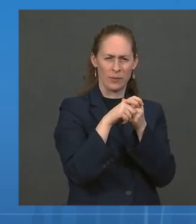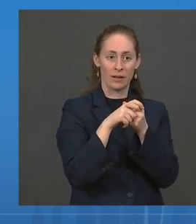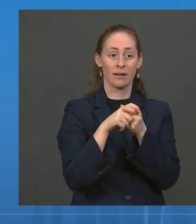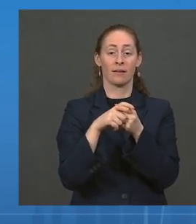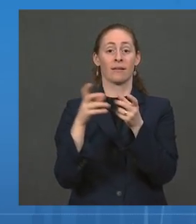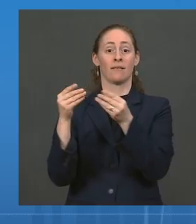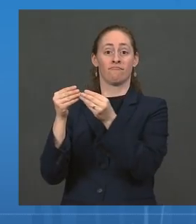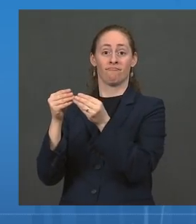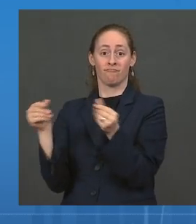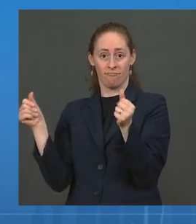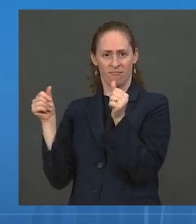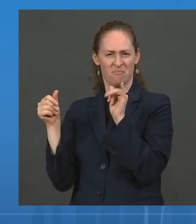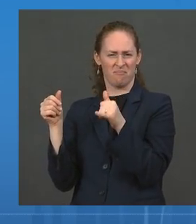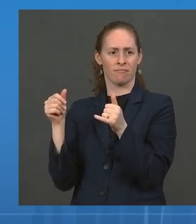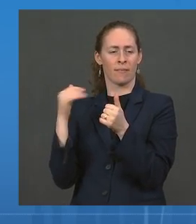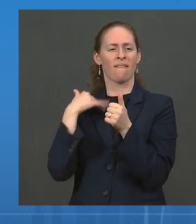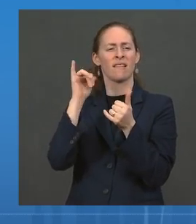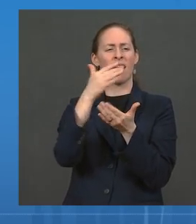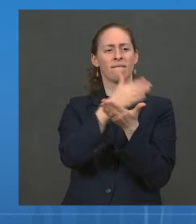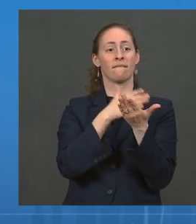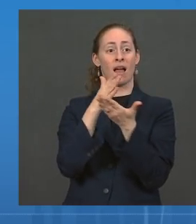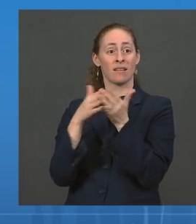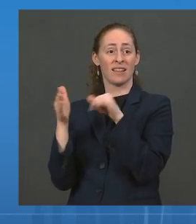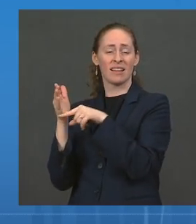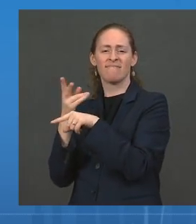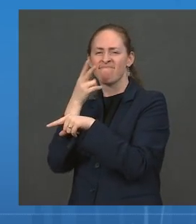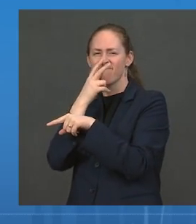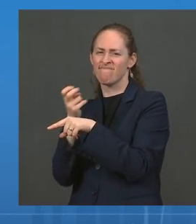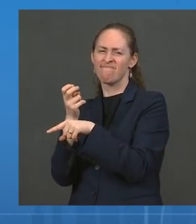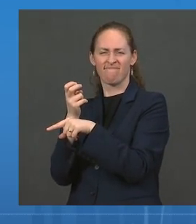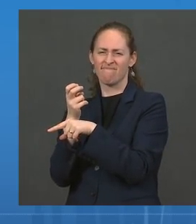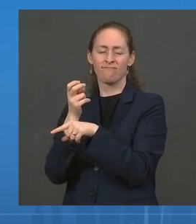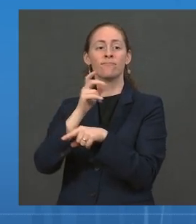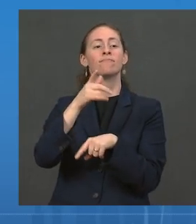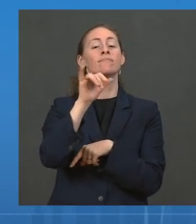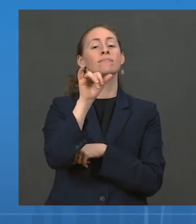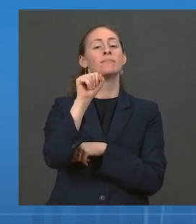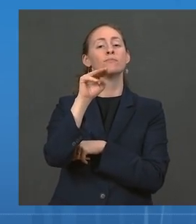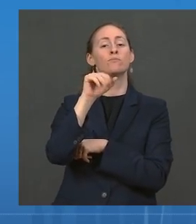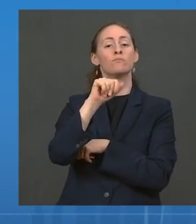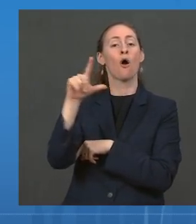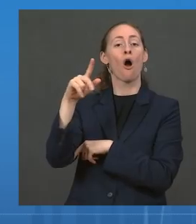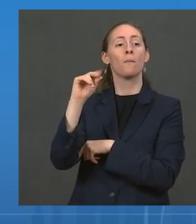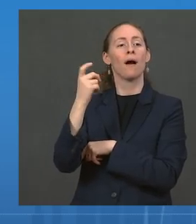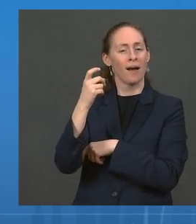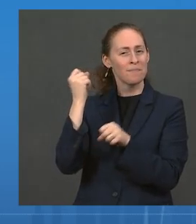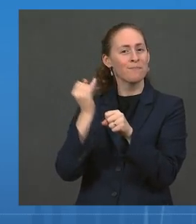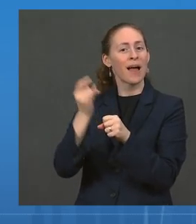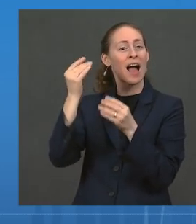like polio in the United States, as it exists other places. We've eliminated measles in the United States;